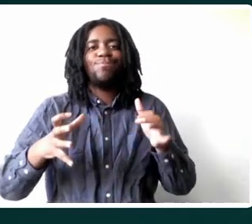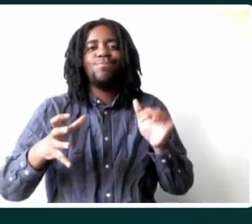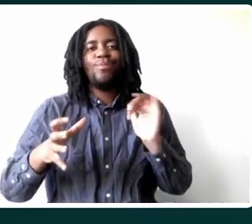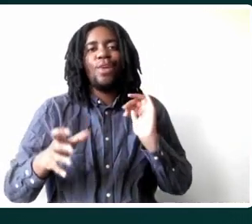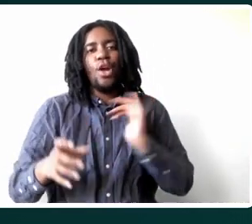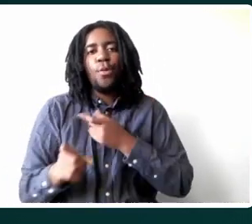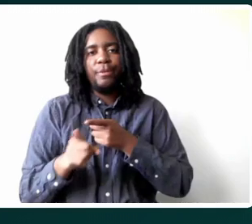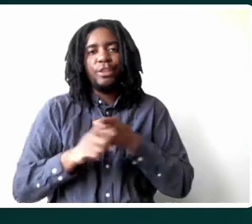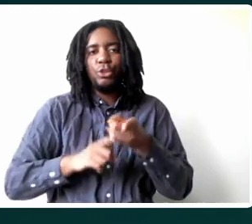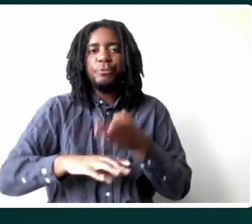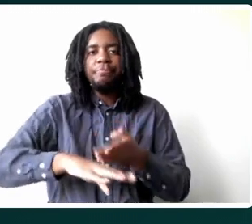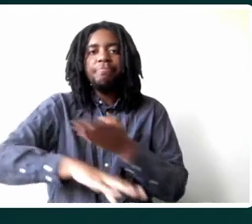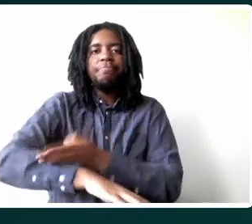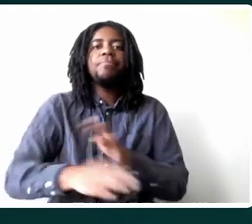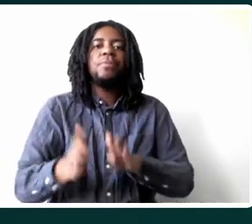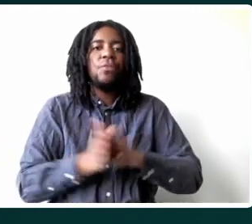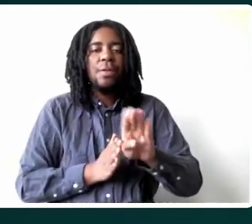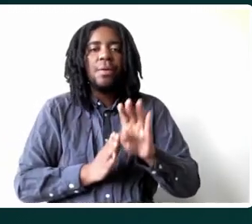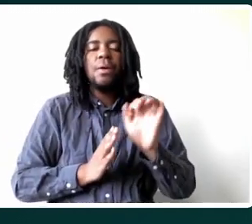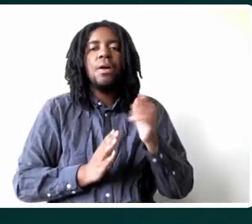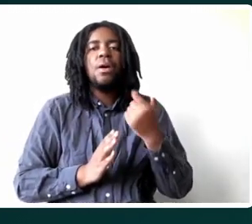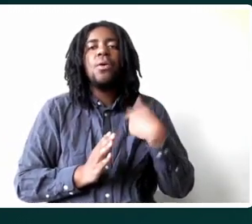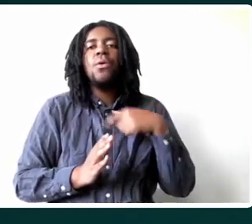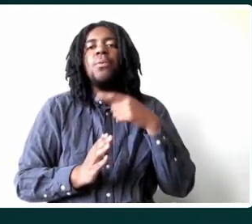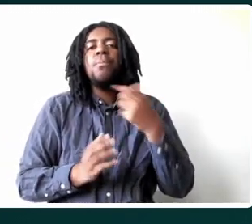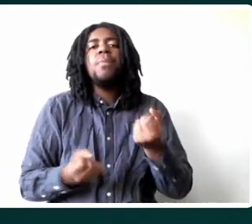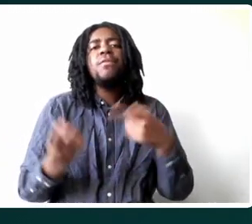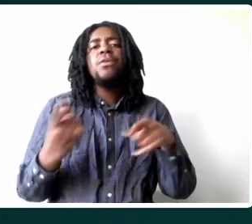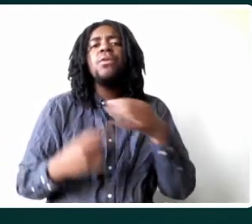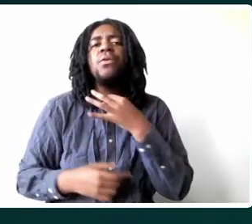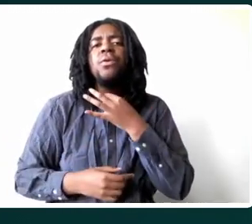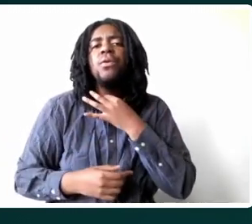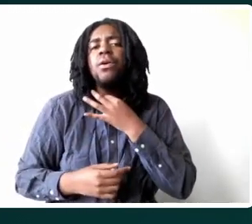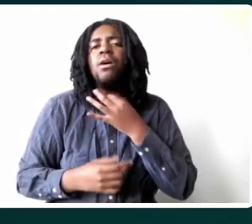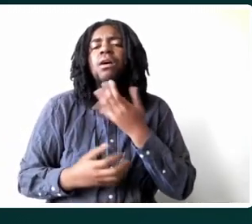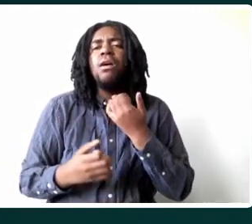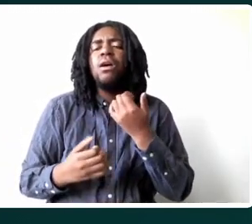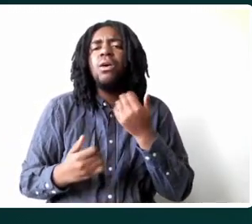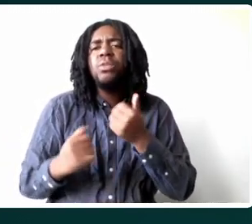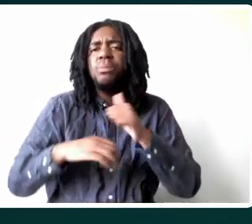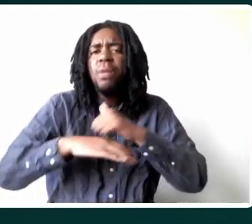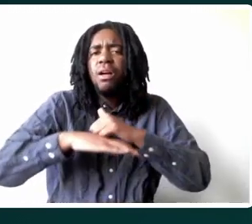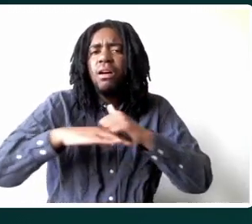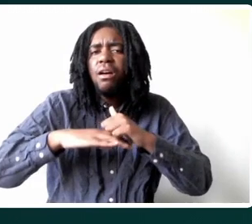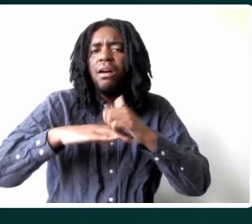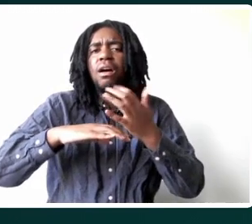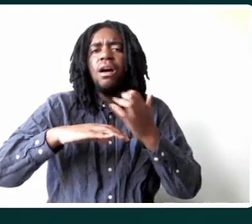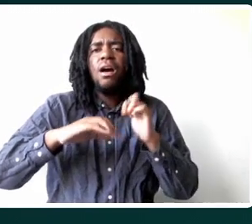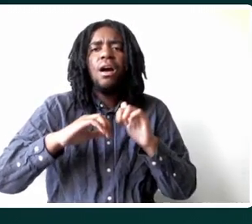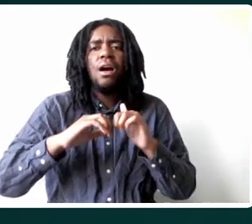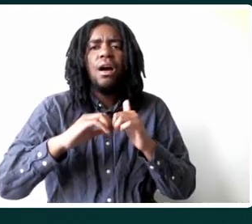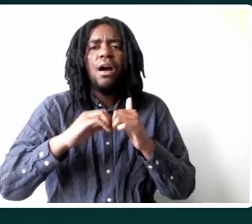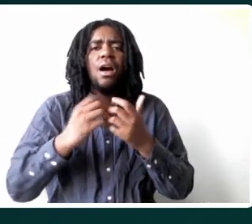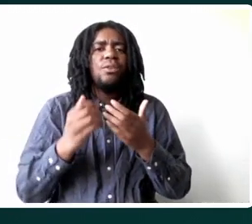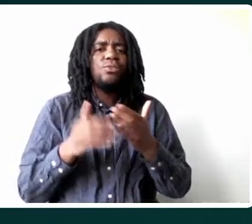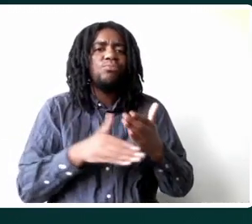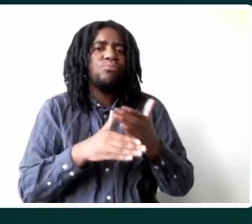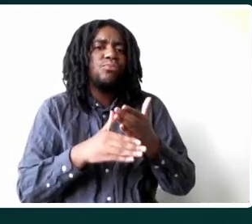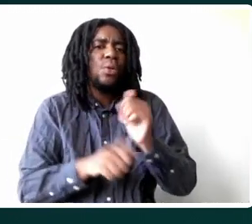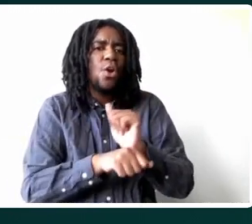this project, like many of you may be wondering, well, what exactly are the platforms that you use? Or how do you move from talking -- how do they share work with each other? Do you move forward